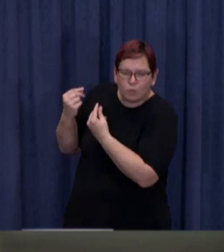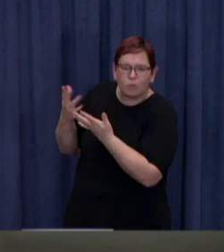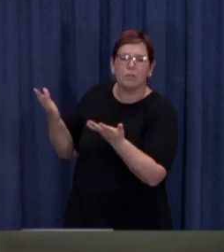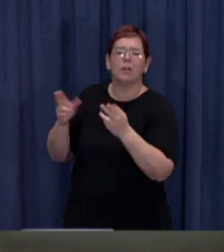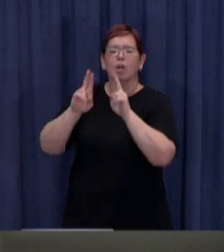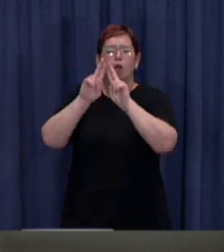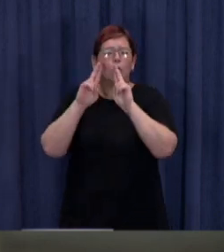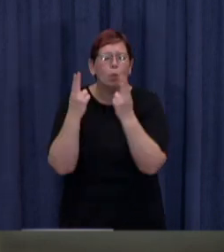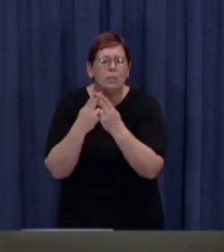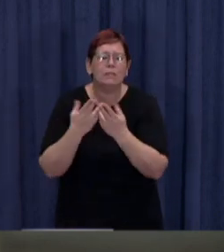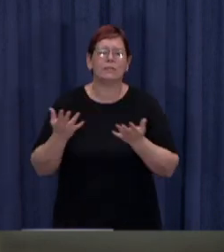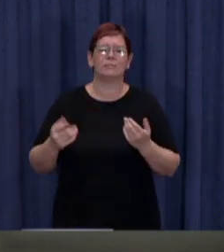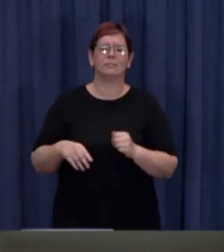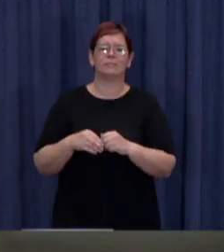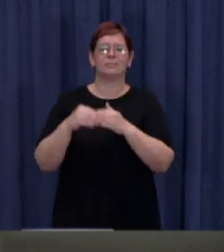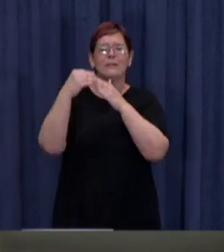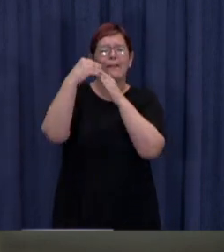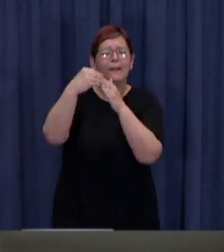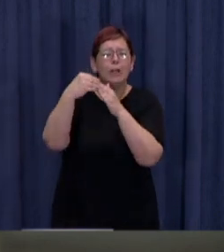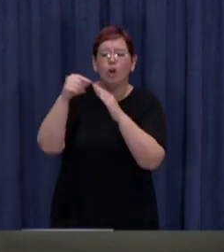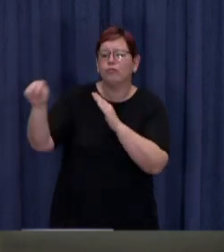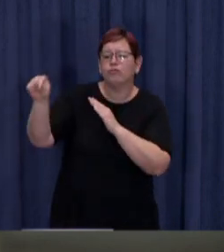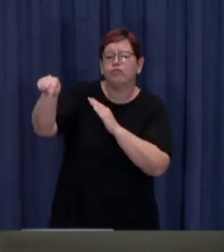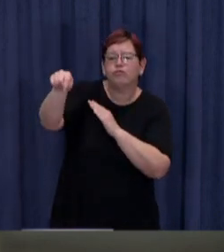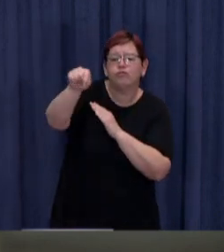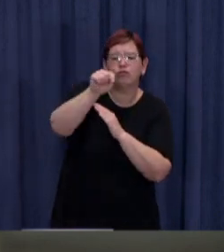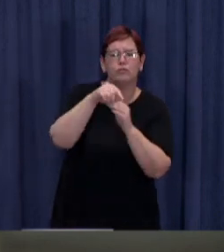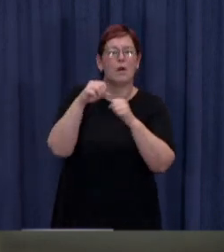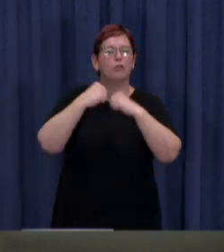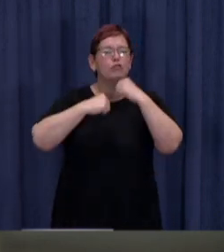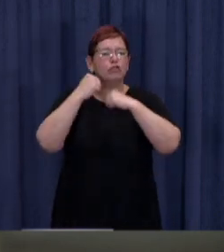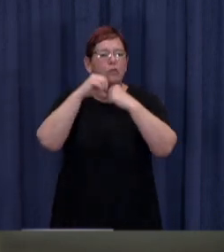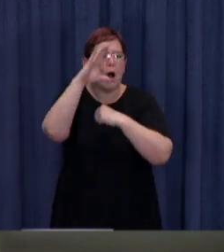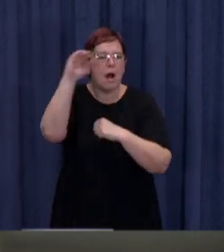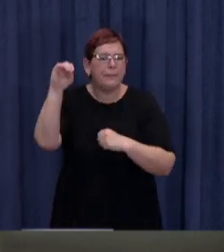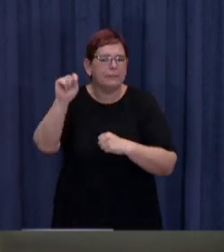my follow-up question is regarding the advice from Public Health